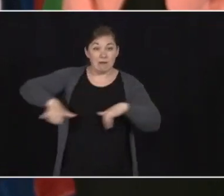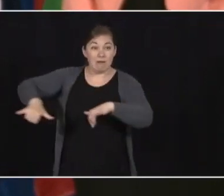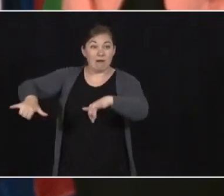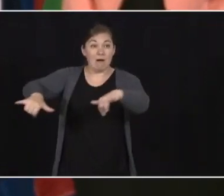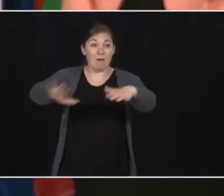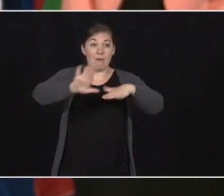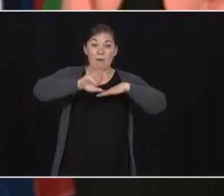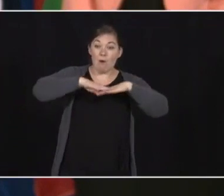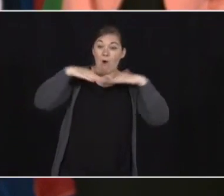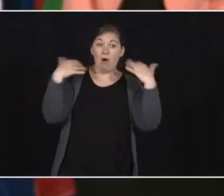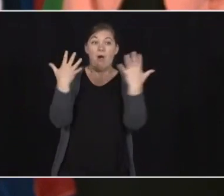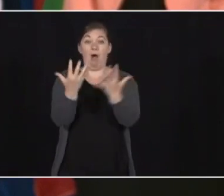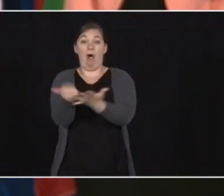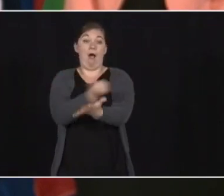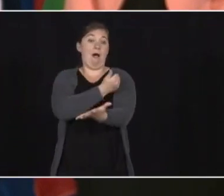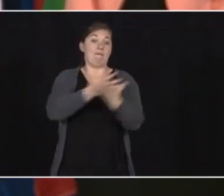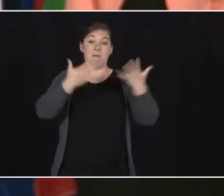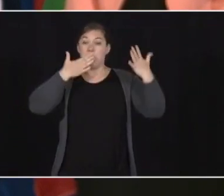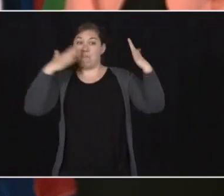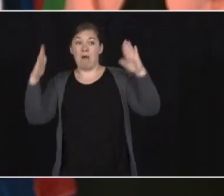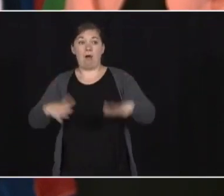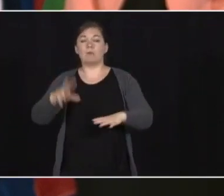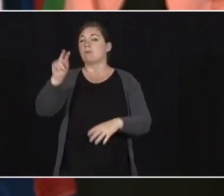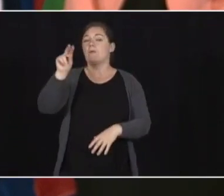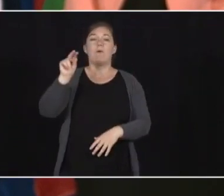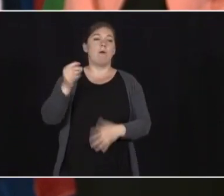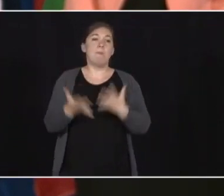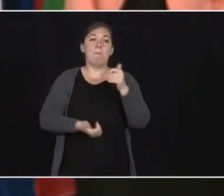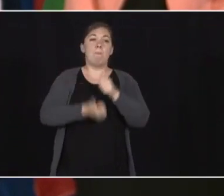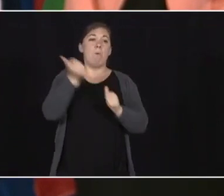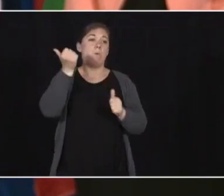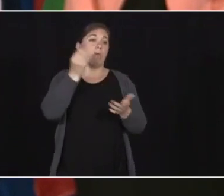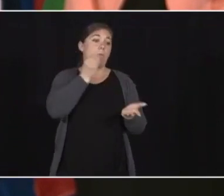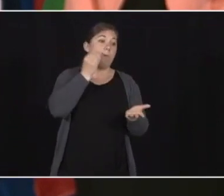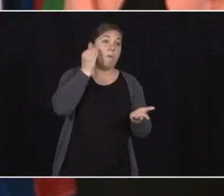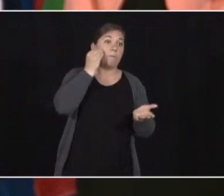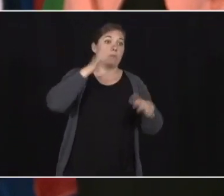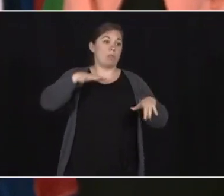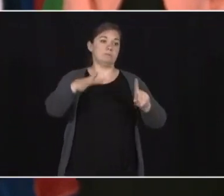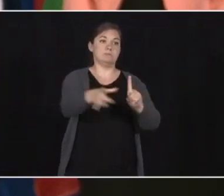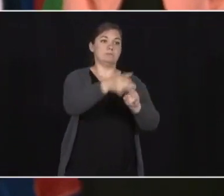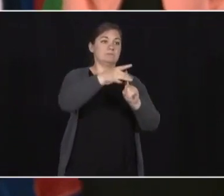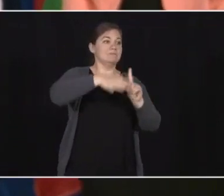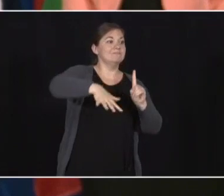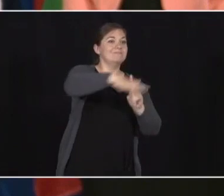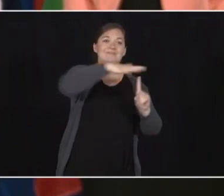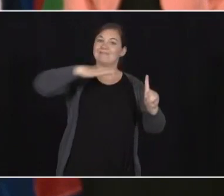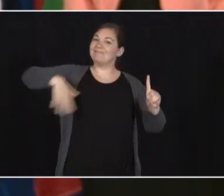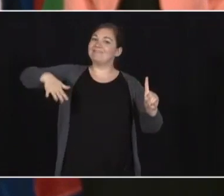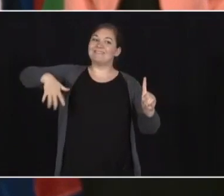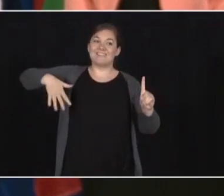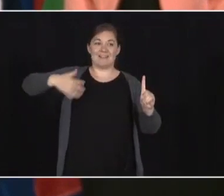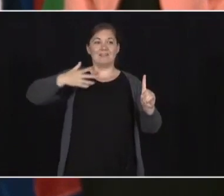right across the entire system because the vast majority of the homes have not had an outbreak but everything needs to be inspected.